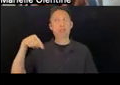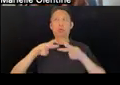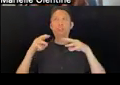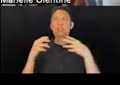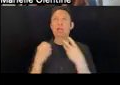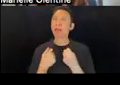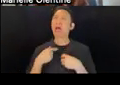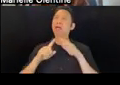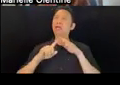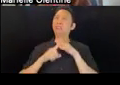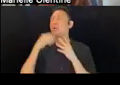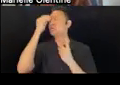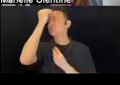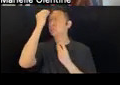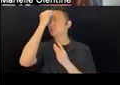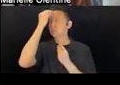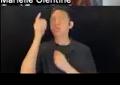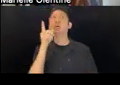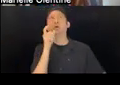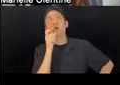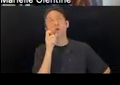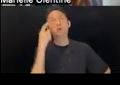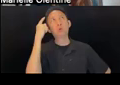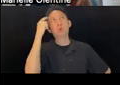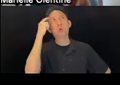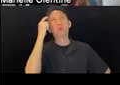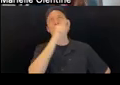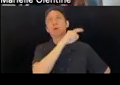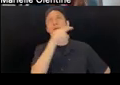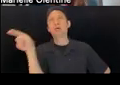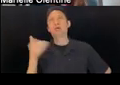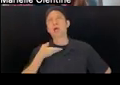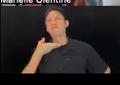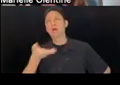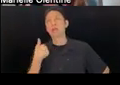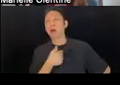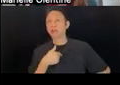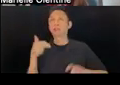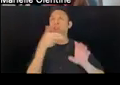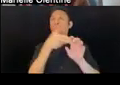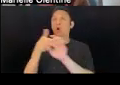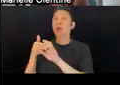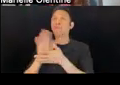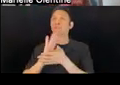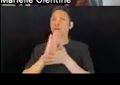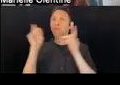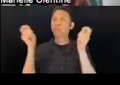and support your vision for your priorities. Programmers track both filmmakers and projects. If